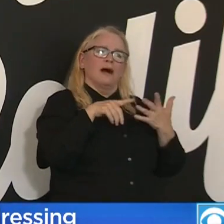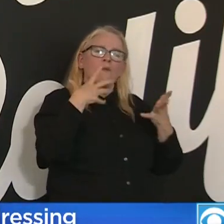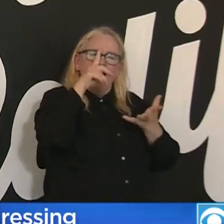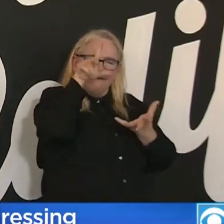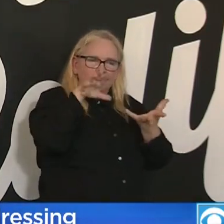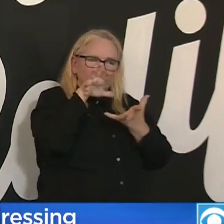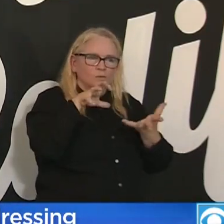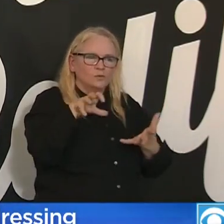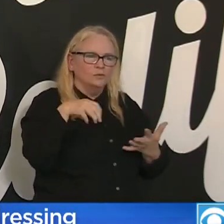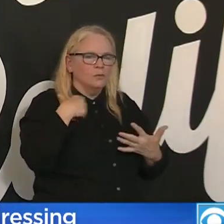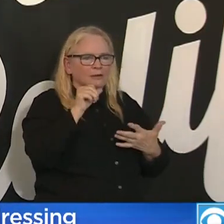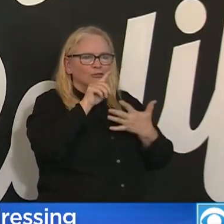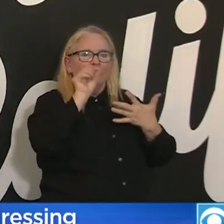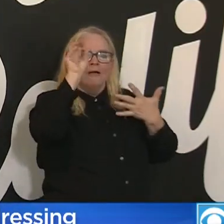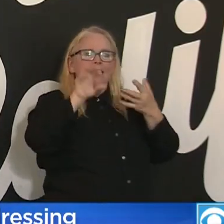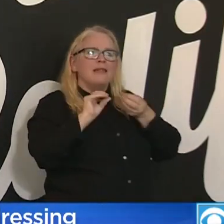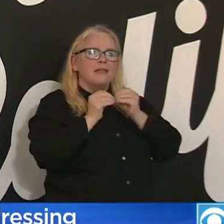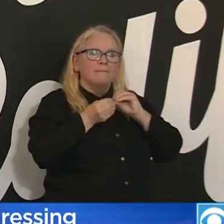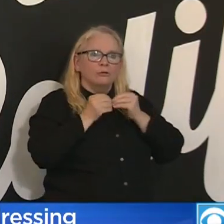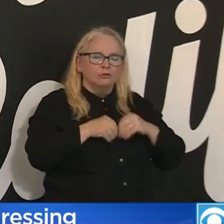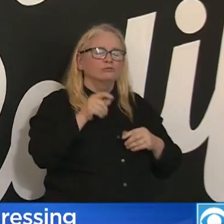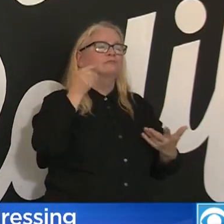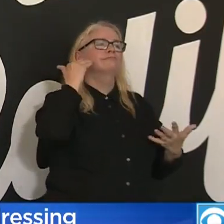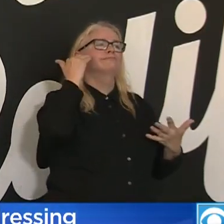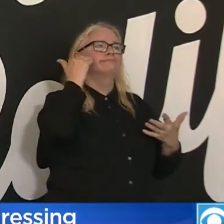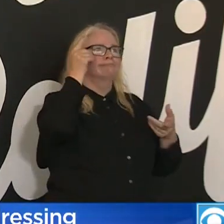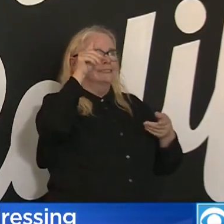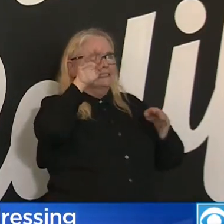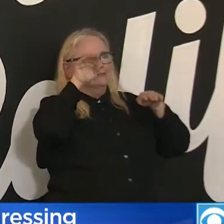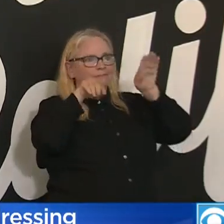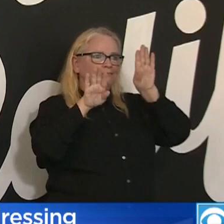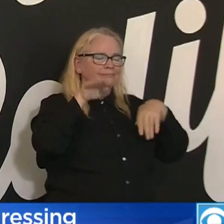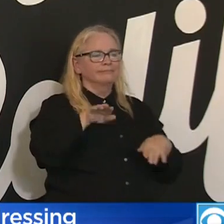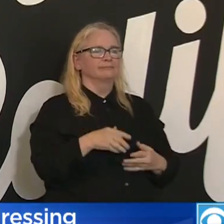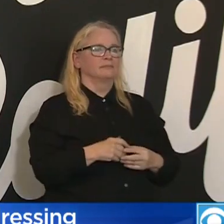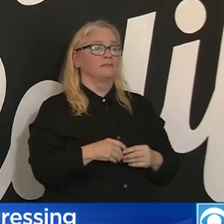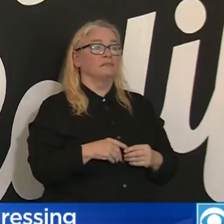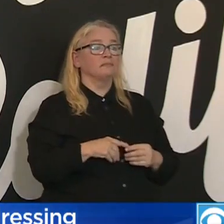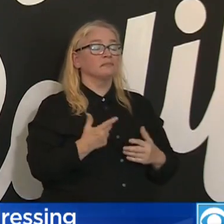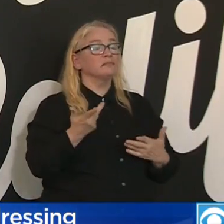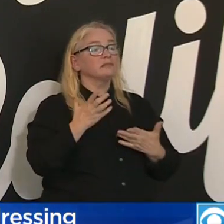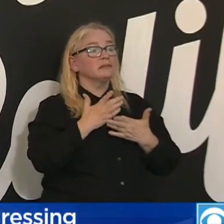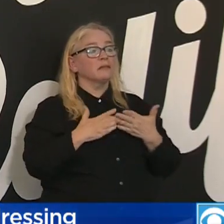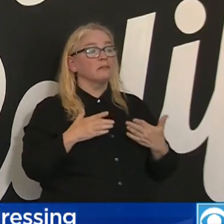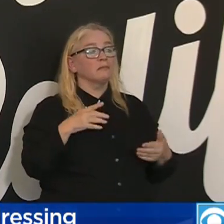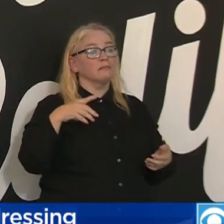THE GOOD NEWS, AGAIN, IN AN EFFORT TO NOT CONFUSE YOU BUT ALSO BE ACCOUNTABLE TO BEING AS